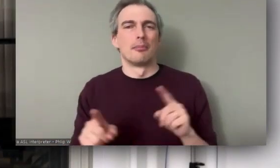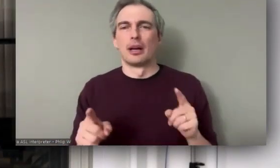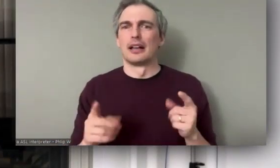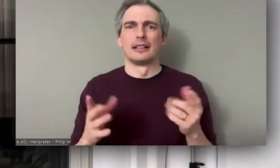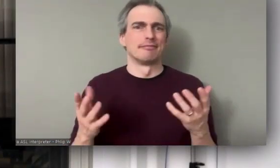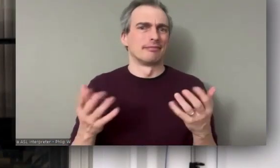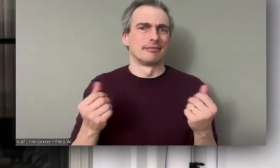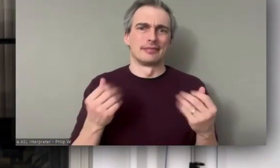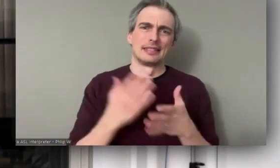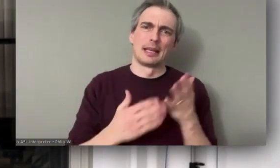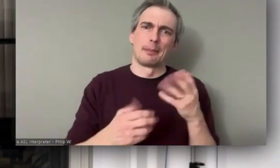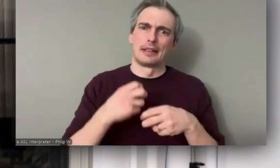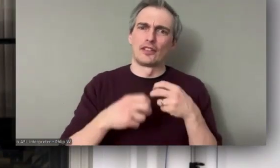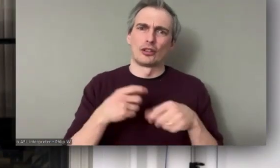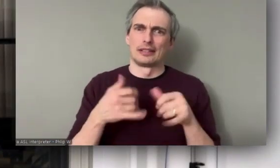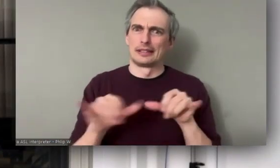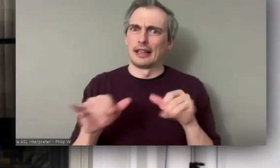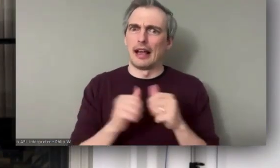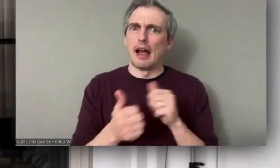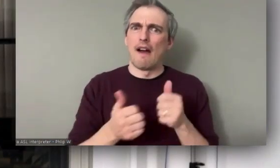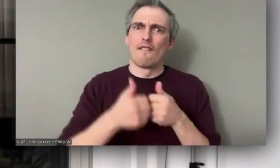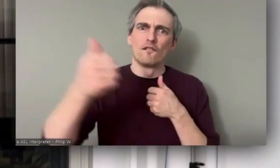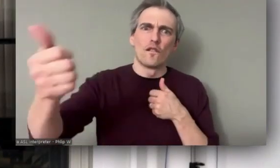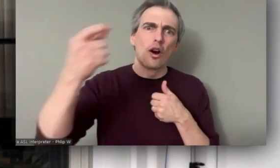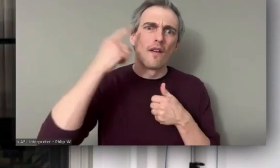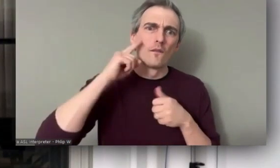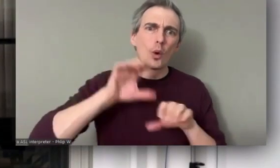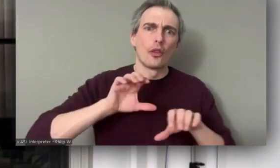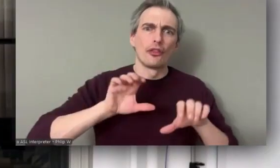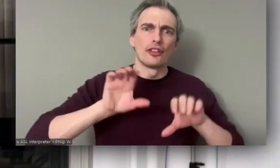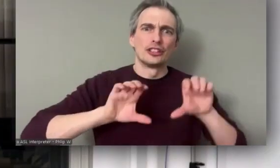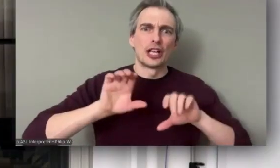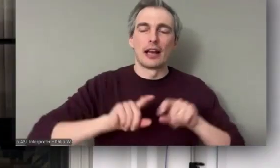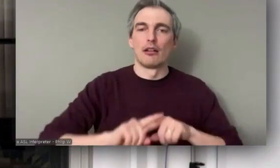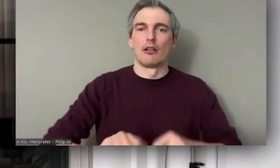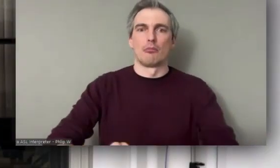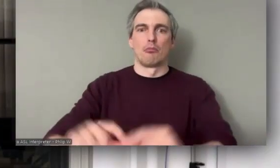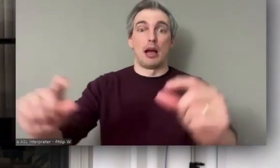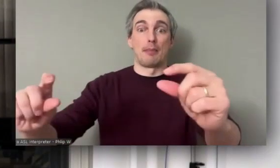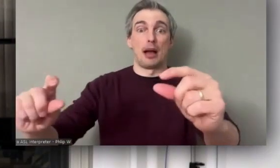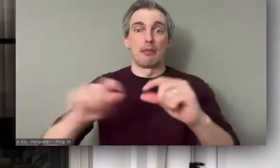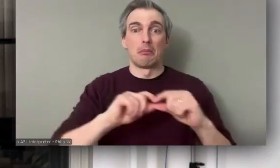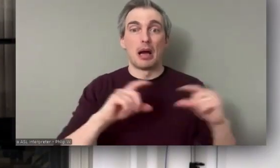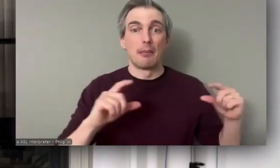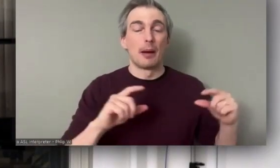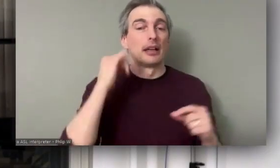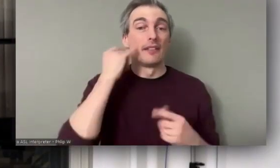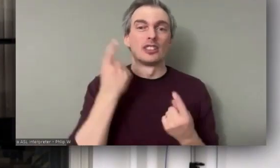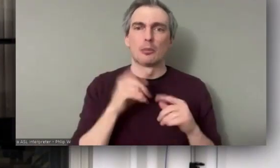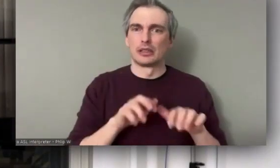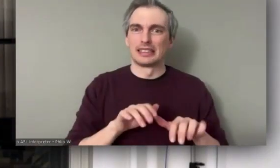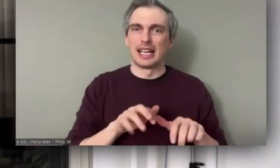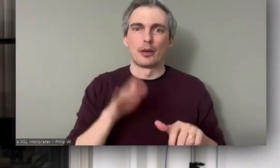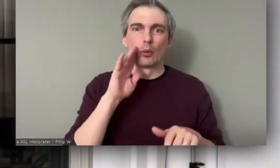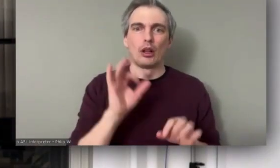And... You know... If someone is typing in the chat, there was a notification sound. So we had to, like, do a lot of customizations.